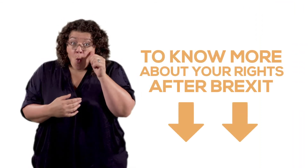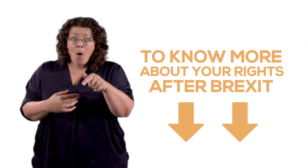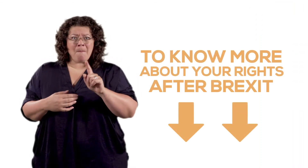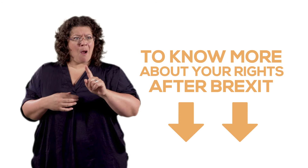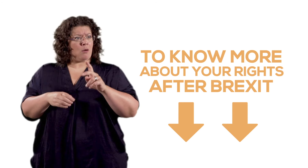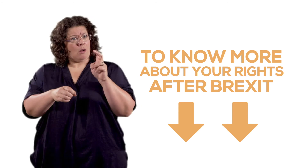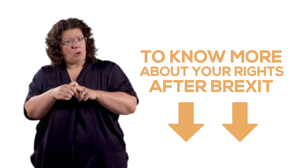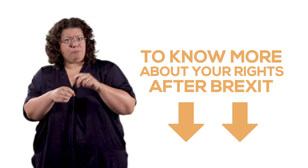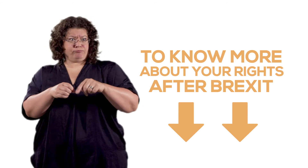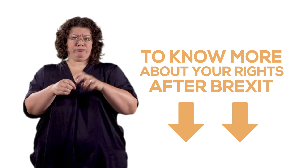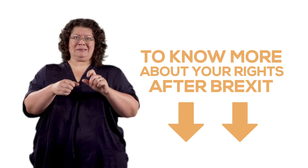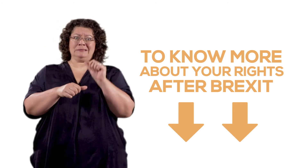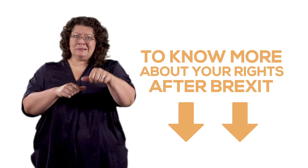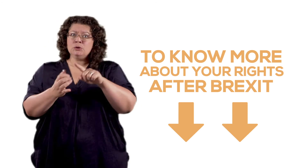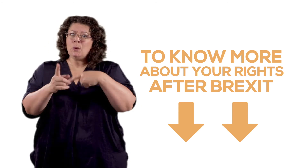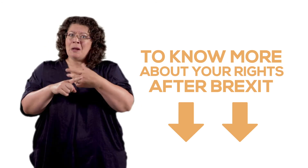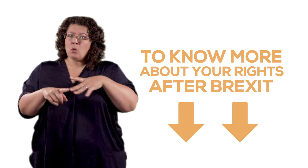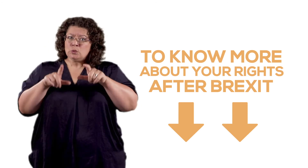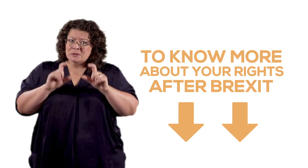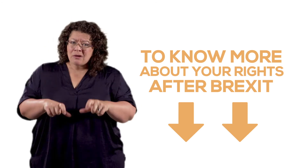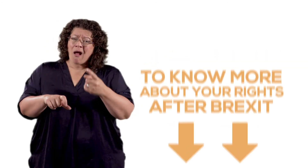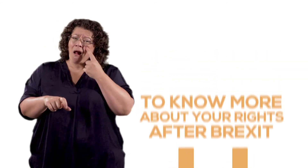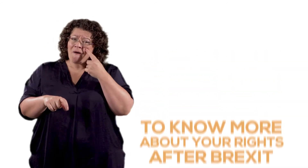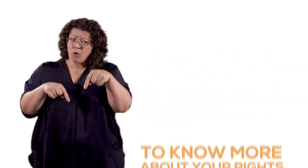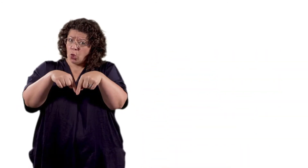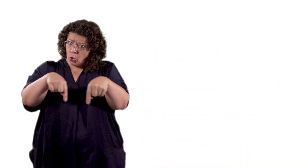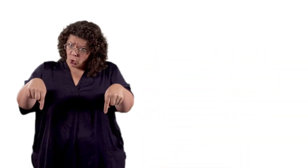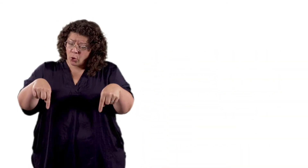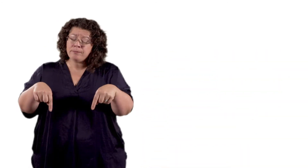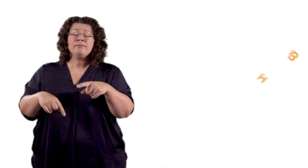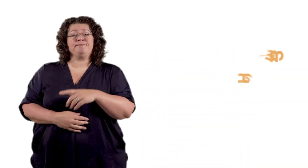after Brexit, follow the links to the list of resources in the description box below